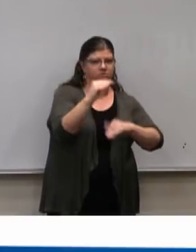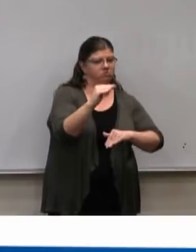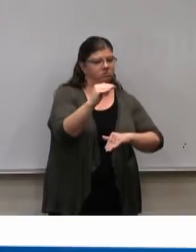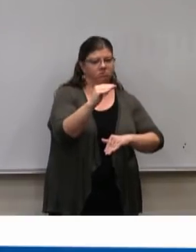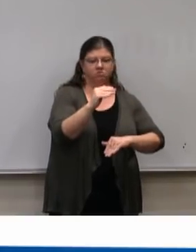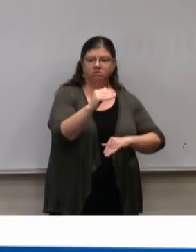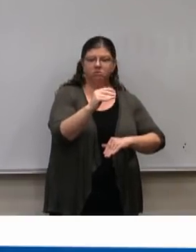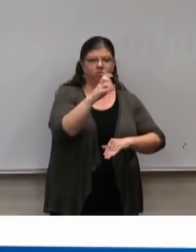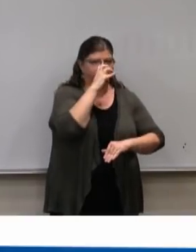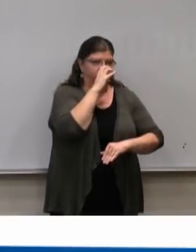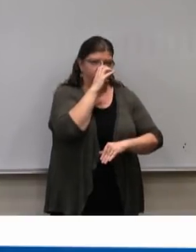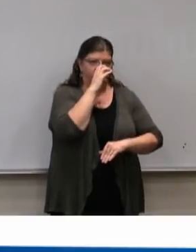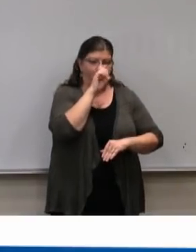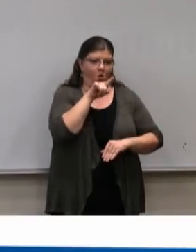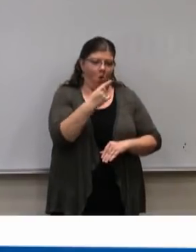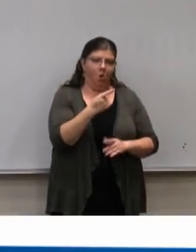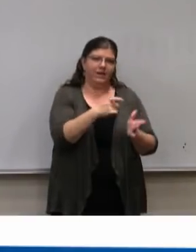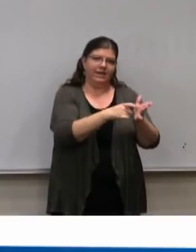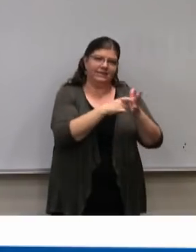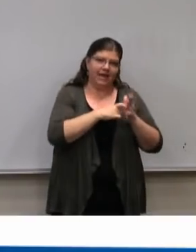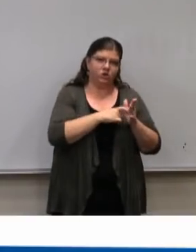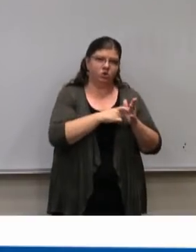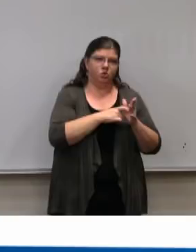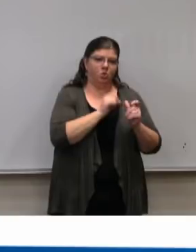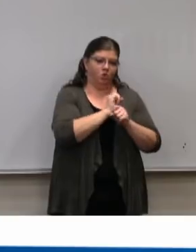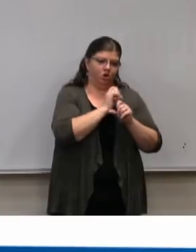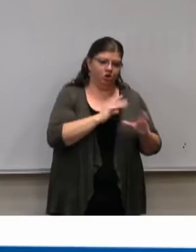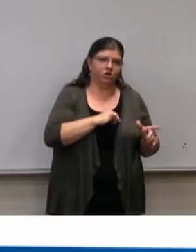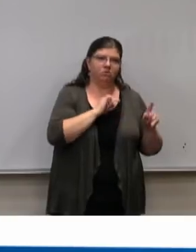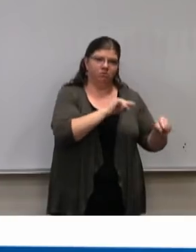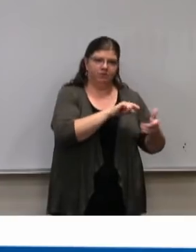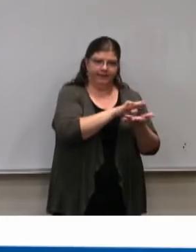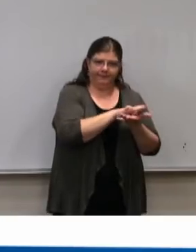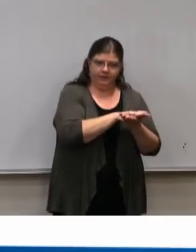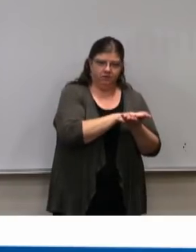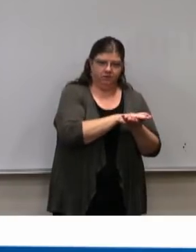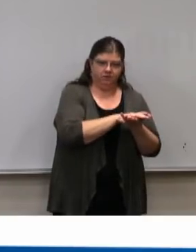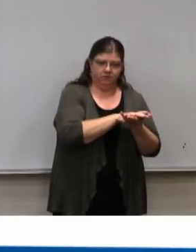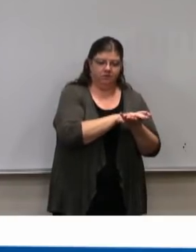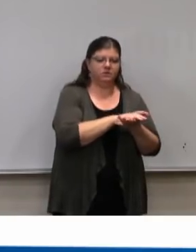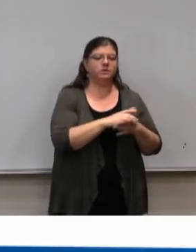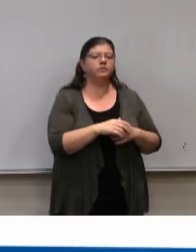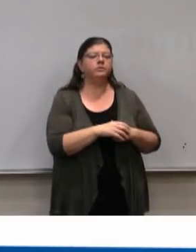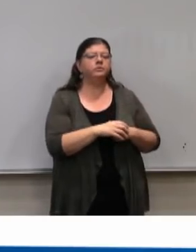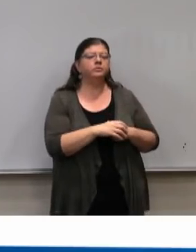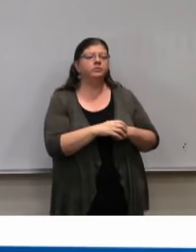only essential personnel are on campus and we're going